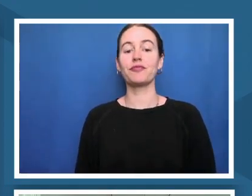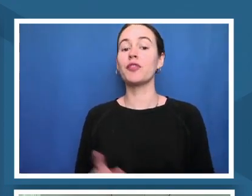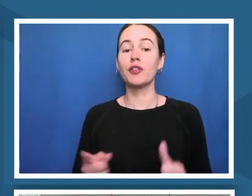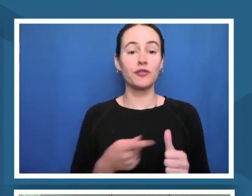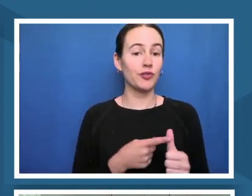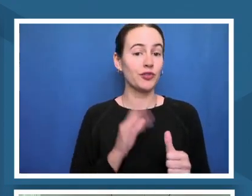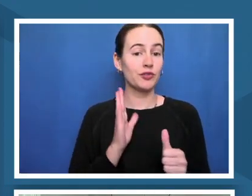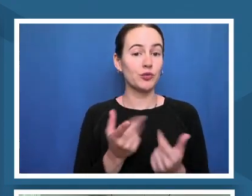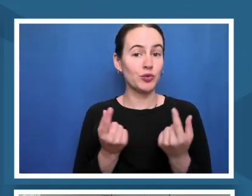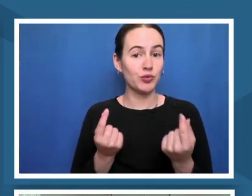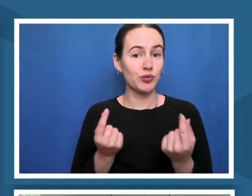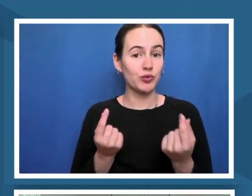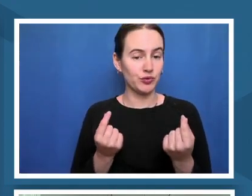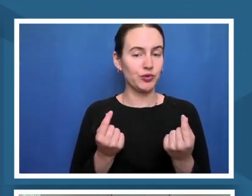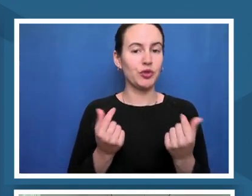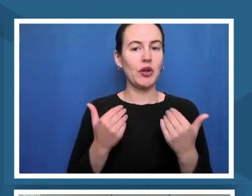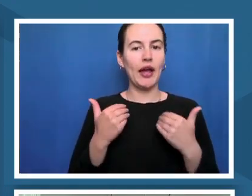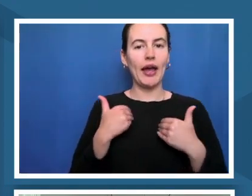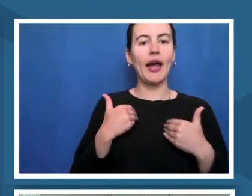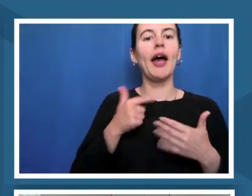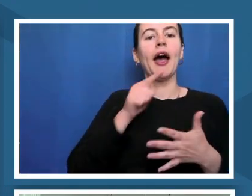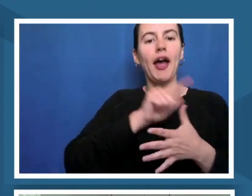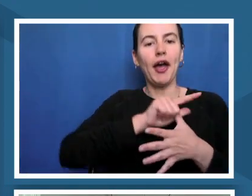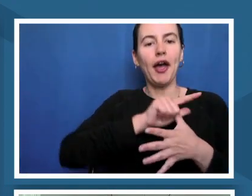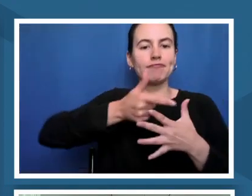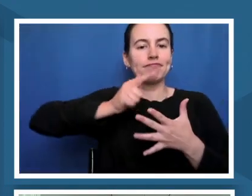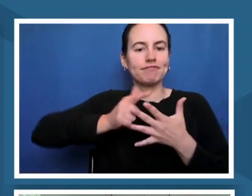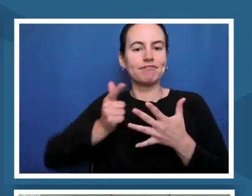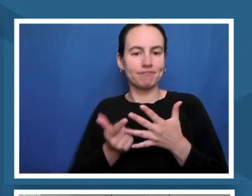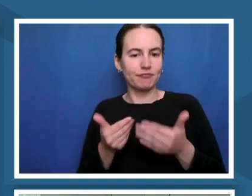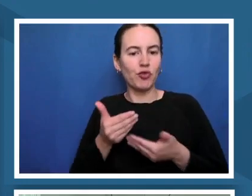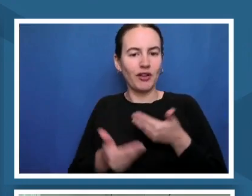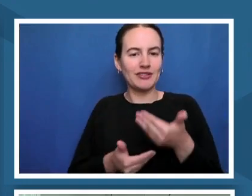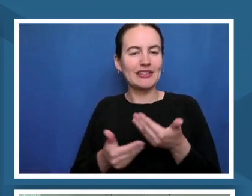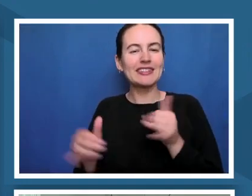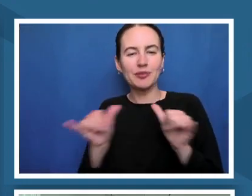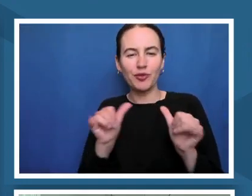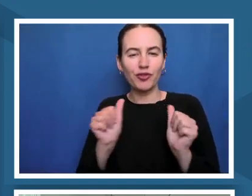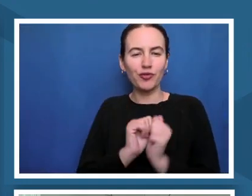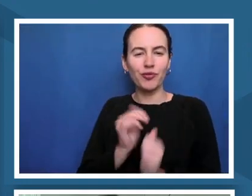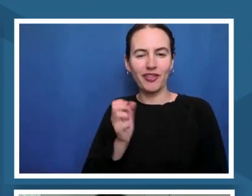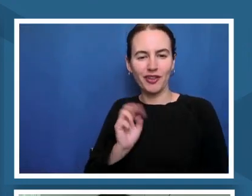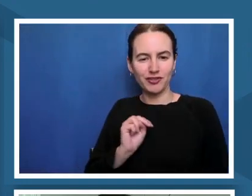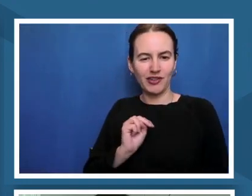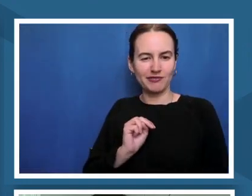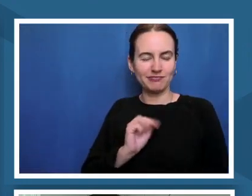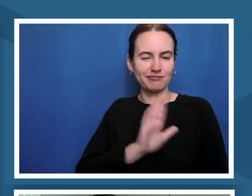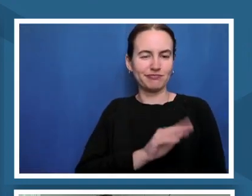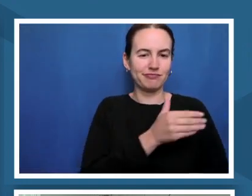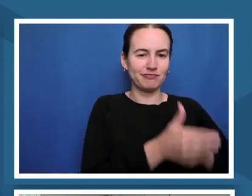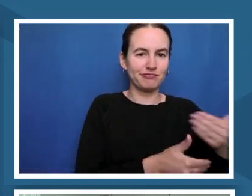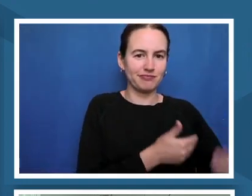a step-by-step process similar to the one that jen walked us through earlier